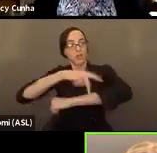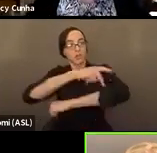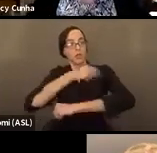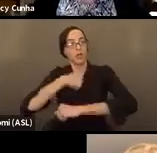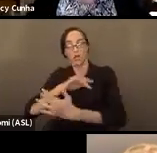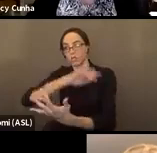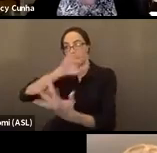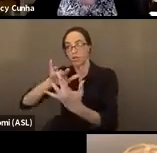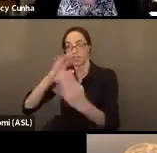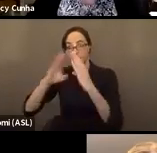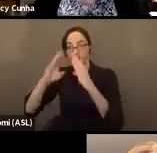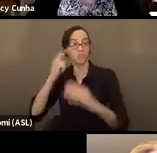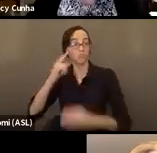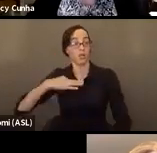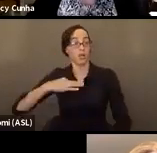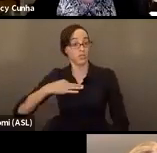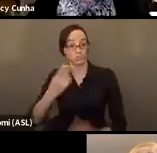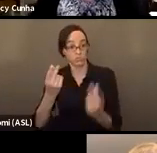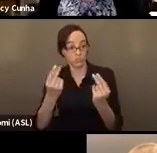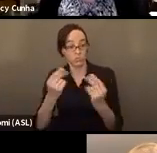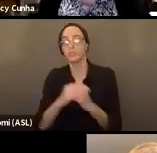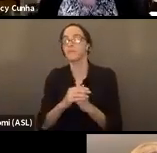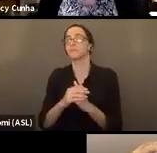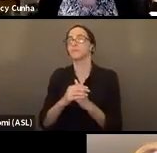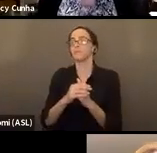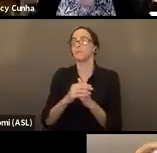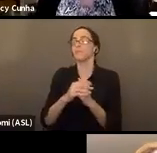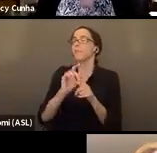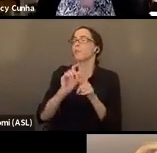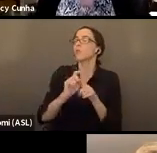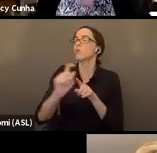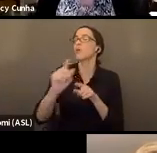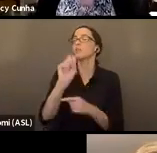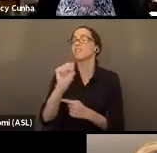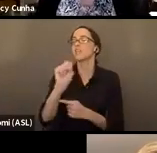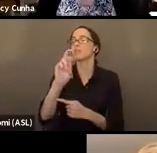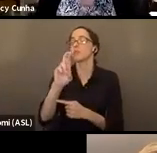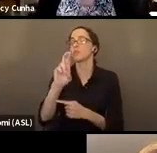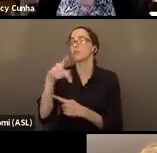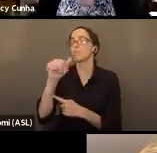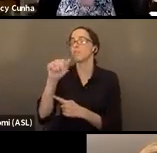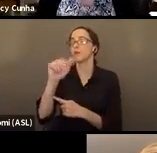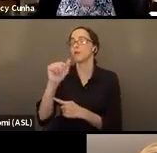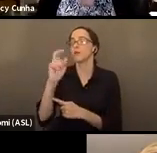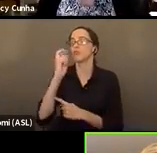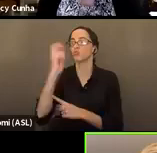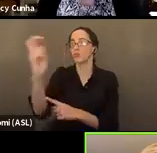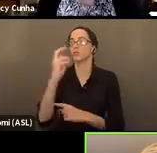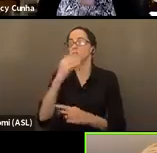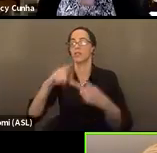um you call santa rosa paratransit and then petaluma okay they have their own